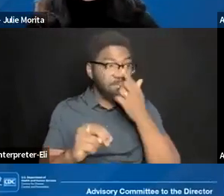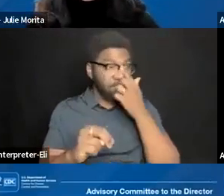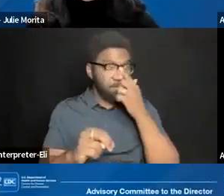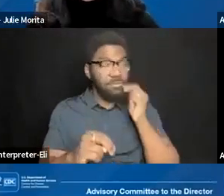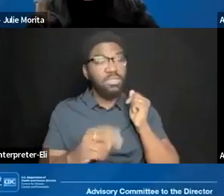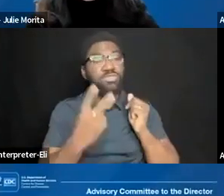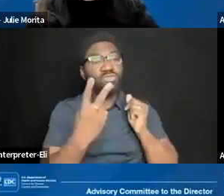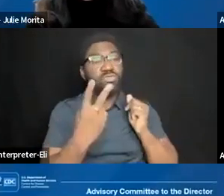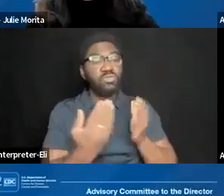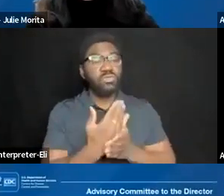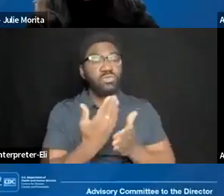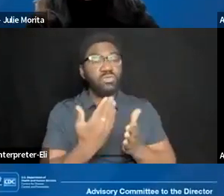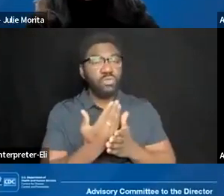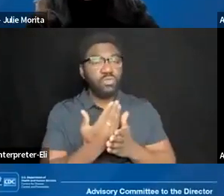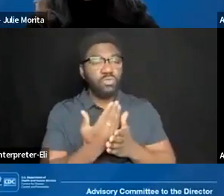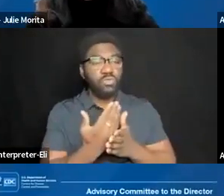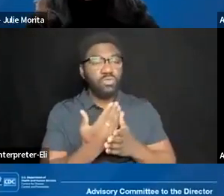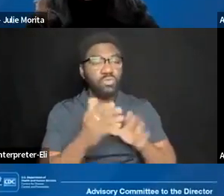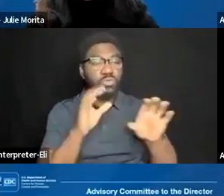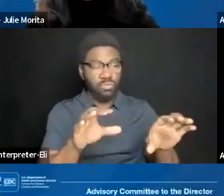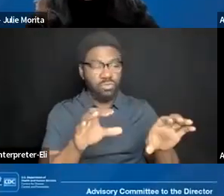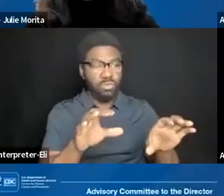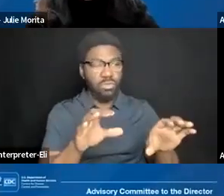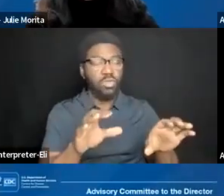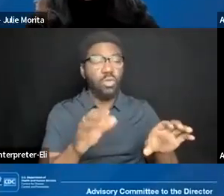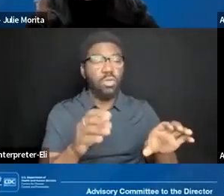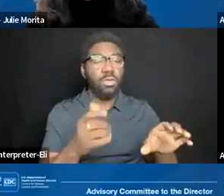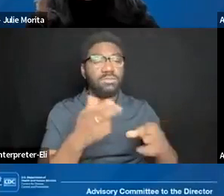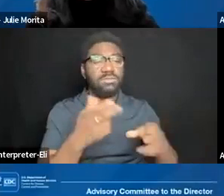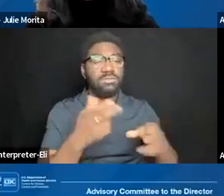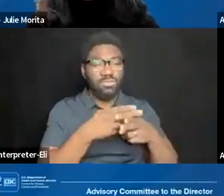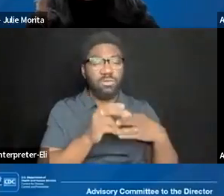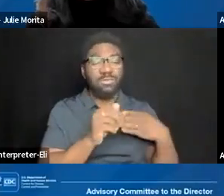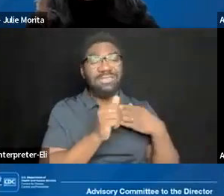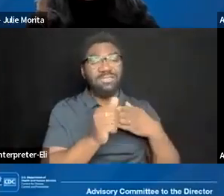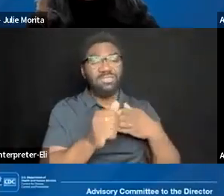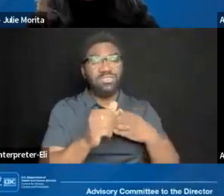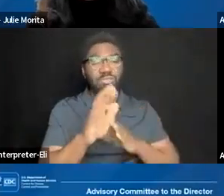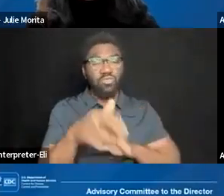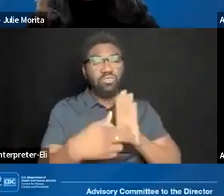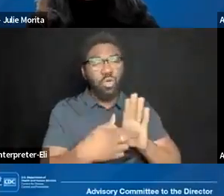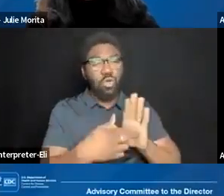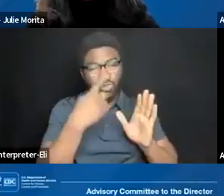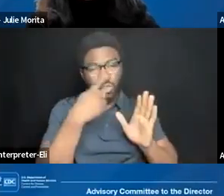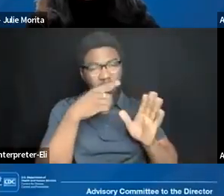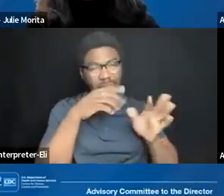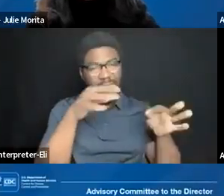of this new office, can you say a little bit more about how the work then gets connected with,